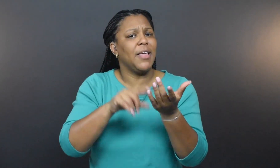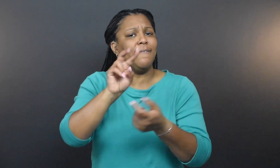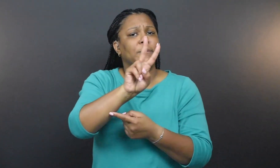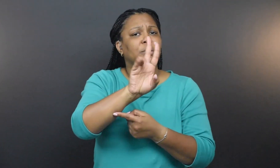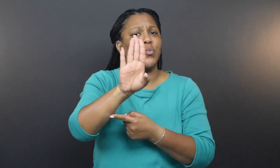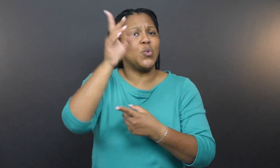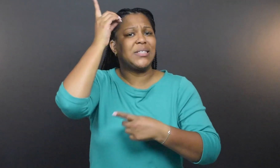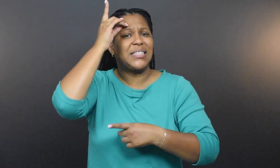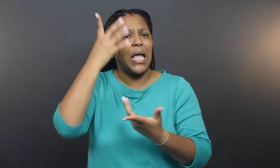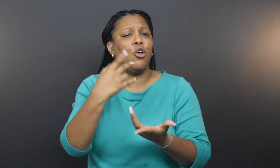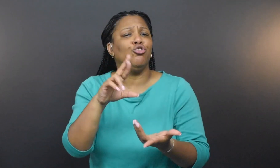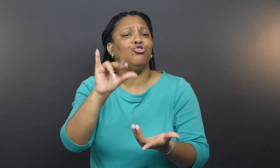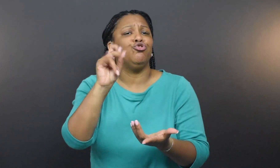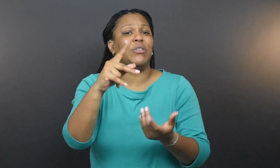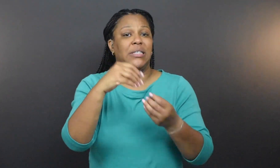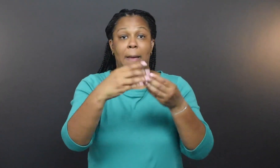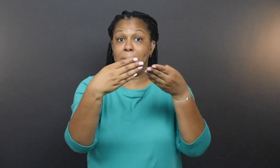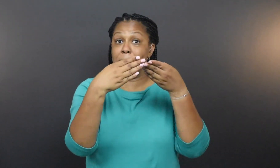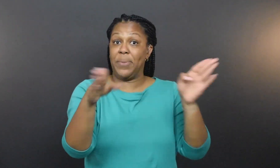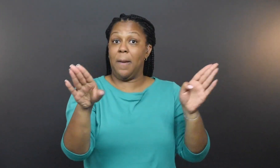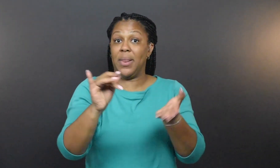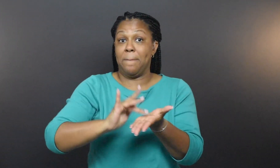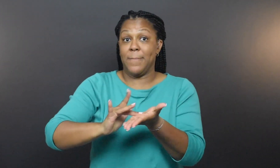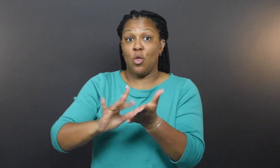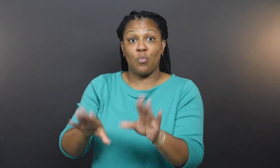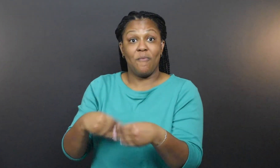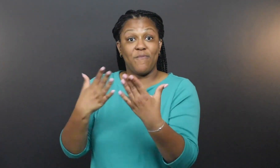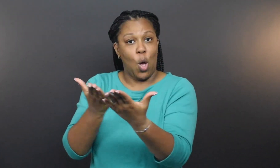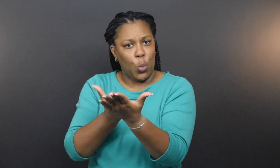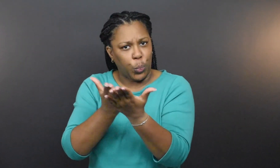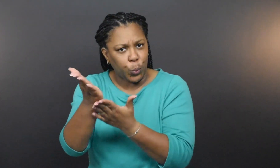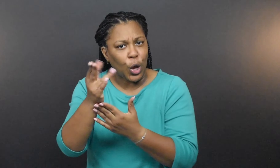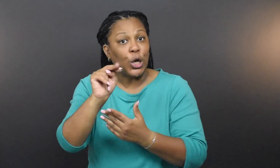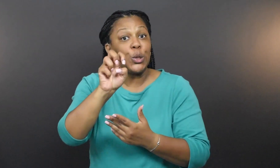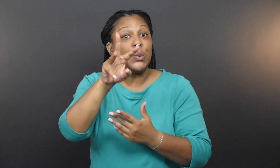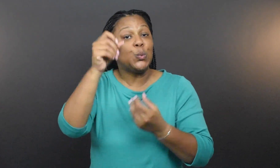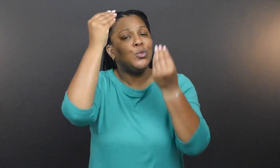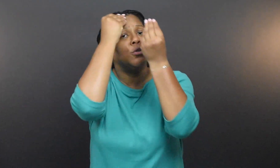medical providers through news releases, website updates, and presentations here